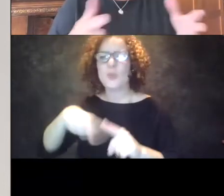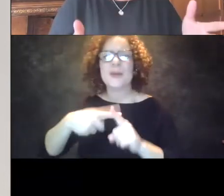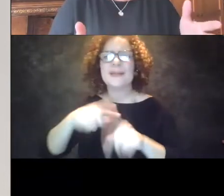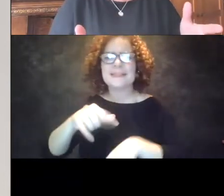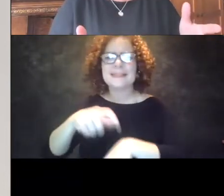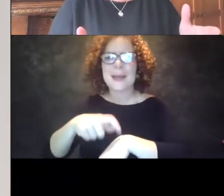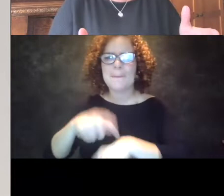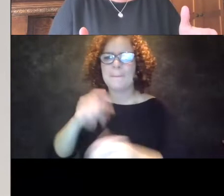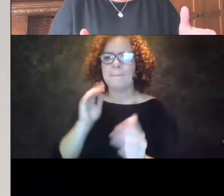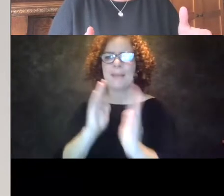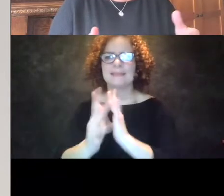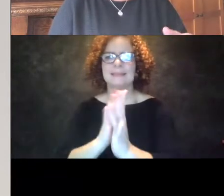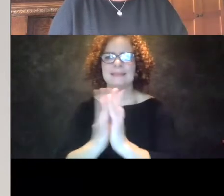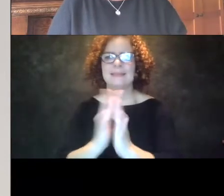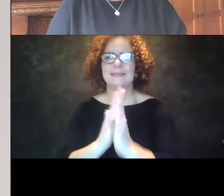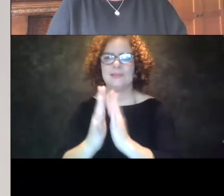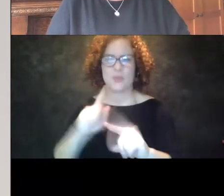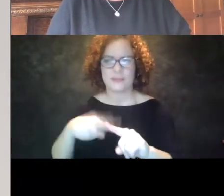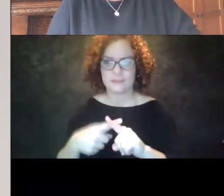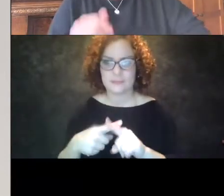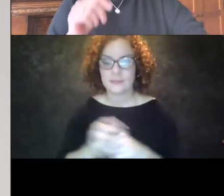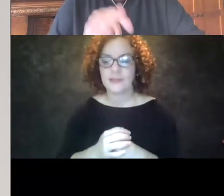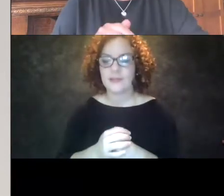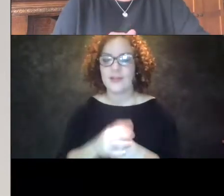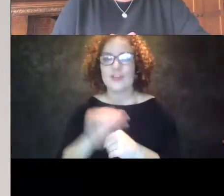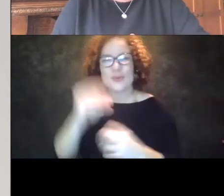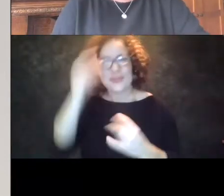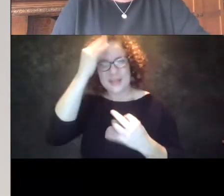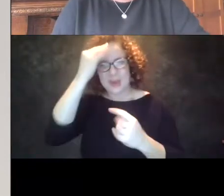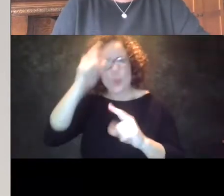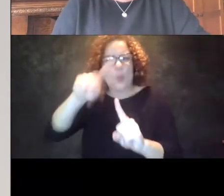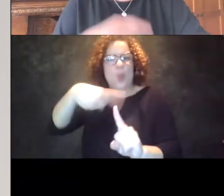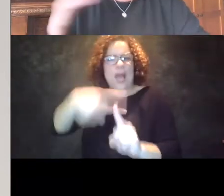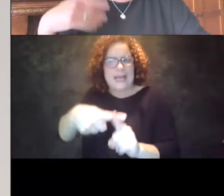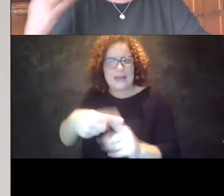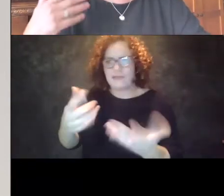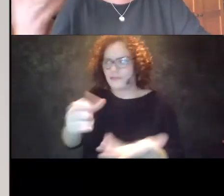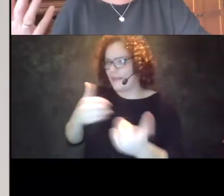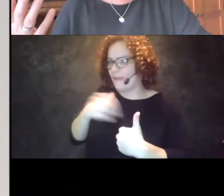in those spaces. And then when you're in those spaces, what kind of activities are happening